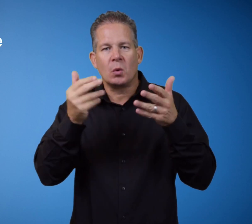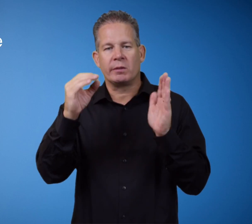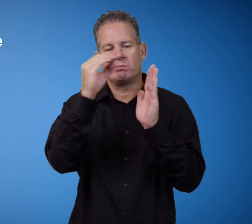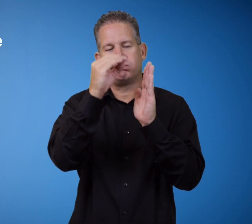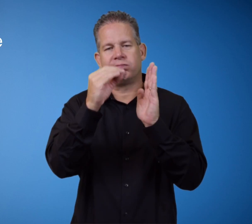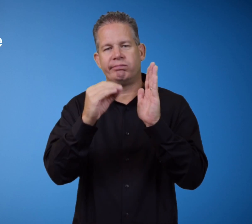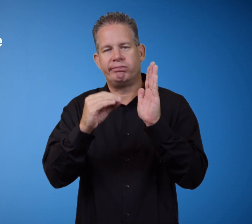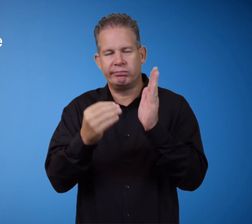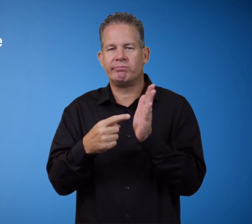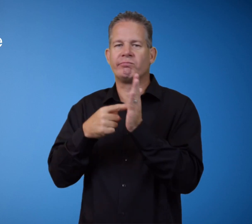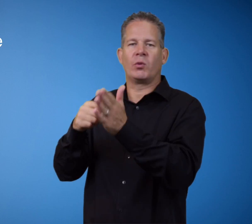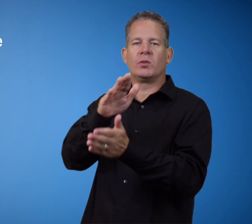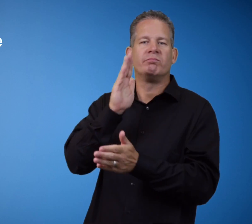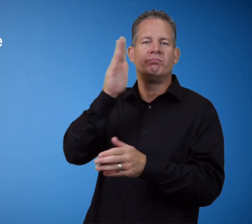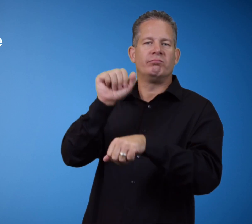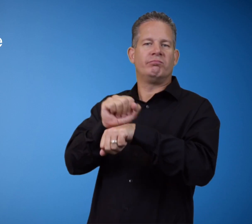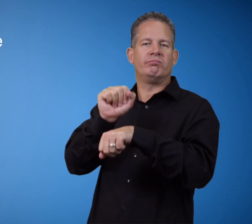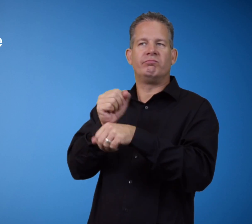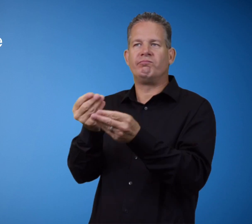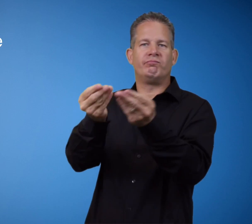and what education you've completed in order to show a future employer.